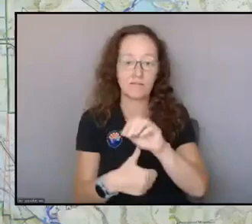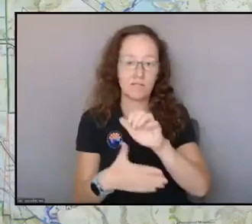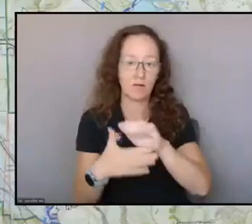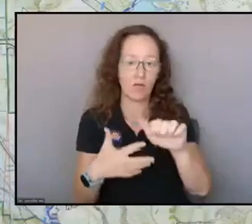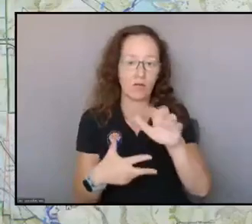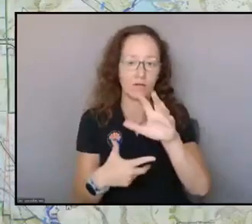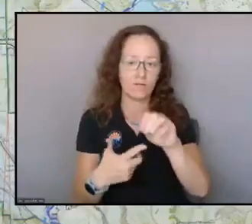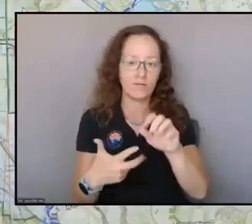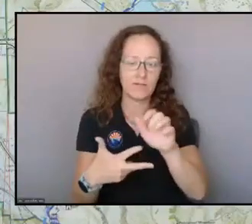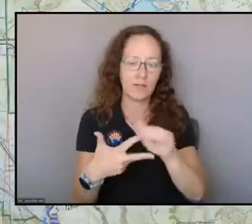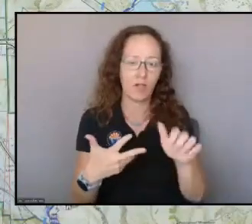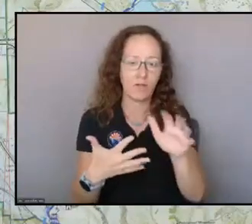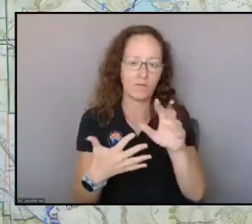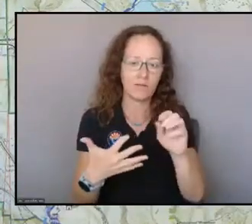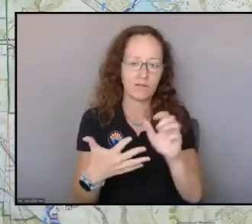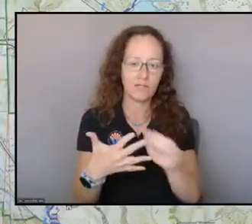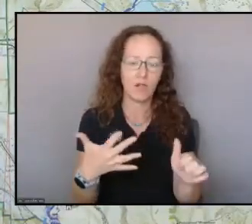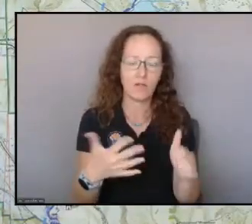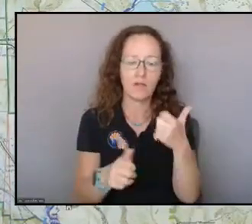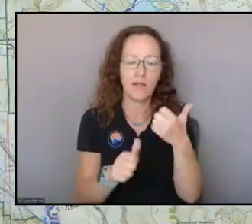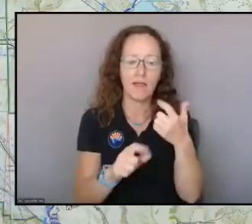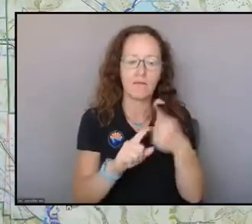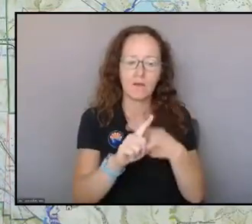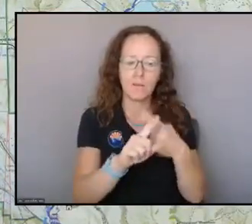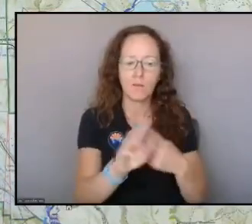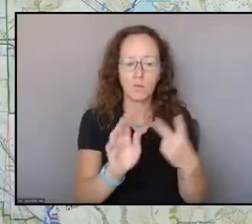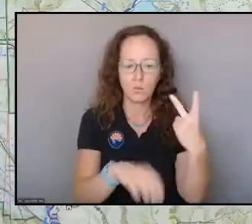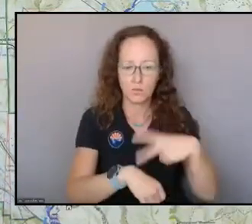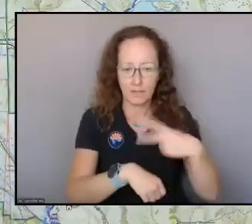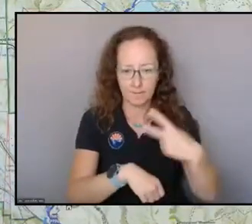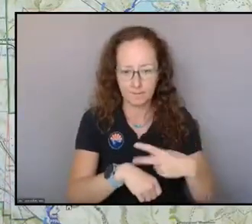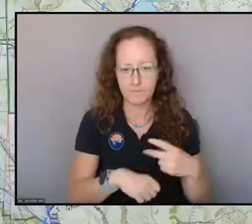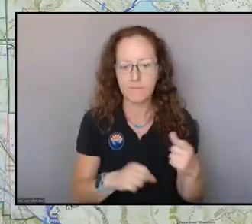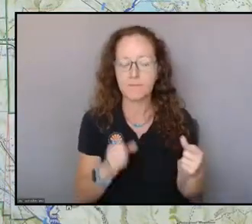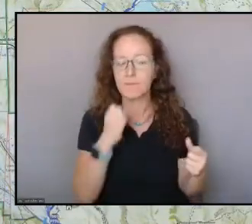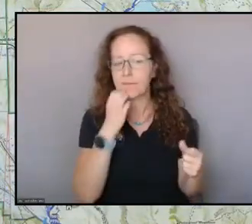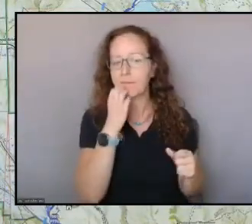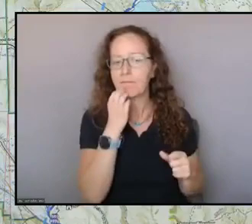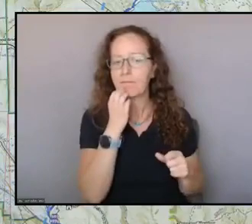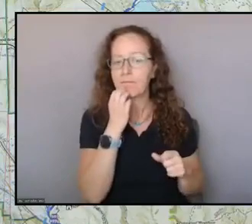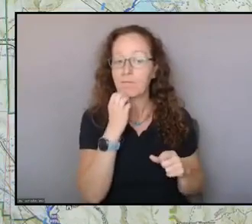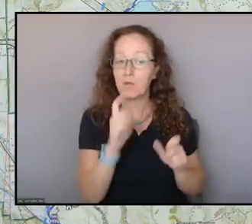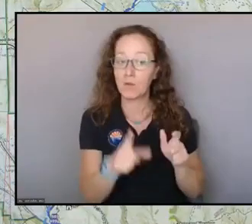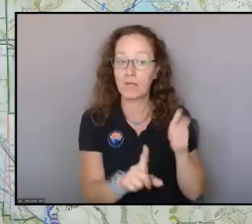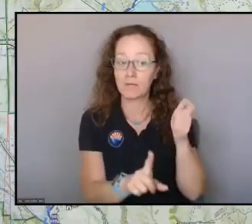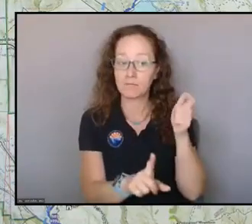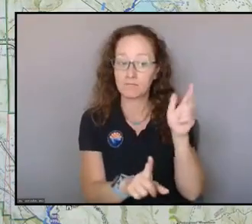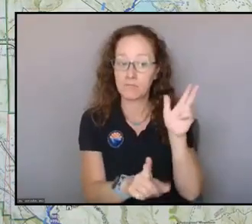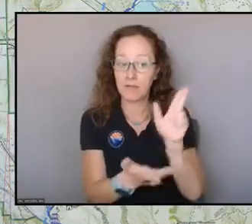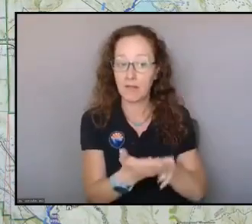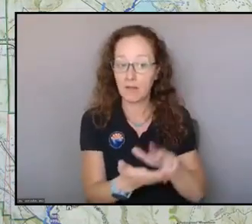AND YOU CAN SIGN UP IF YOU HAVEN'T DONE THAT AT THE AG CENTER.